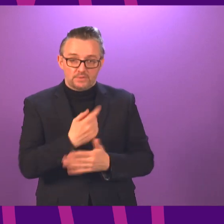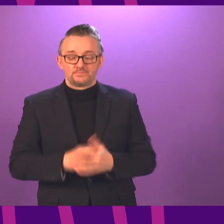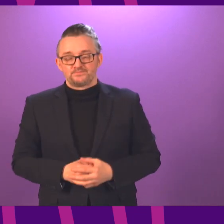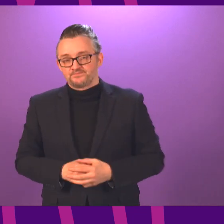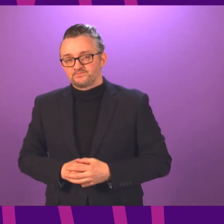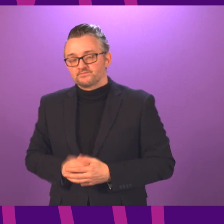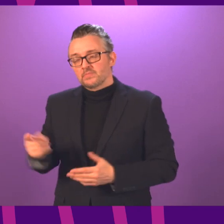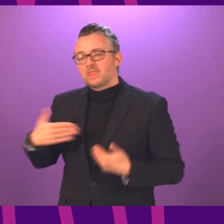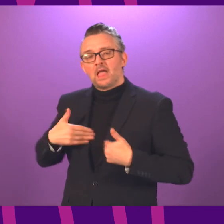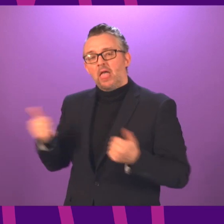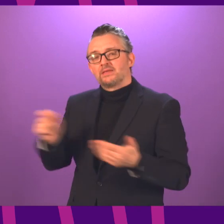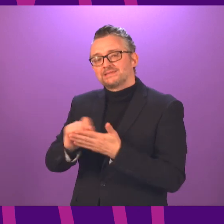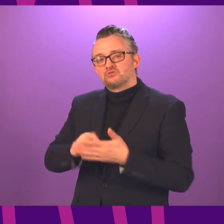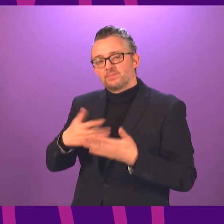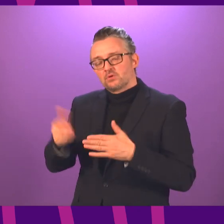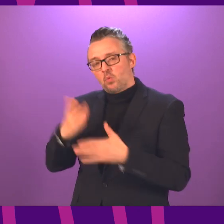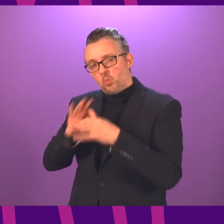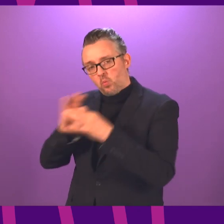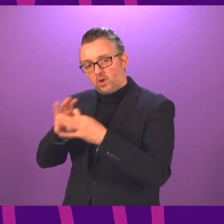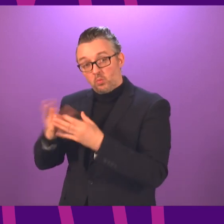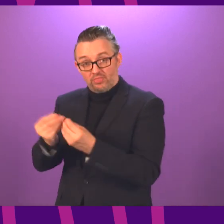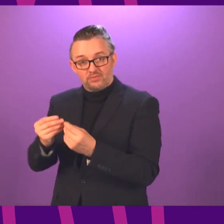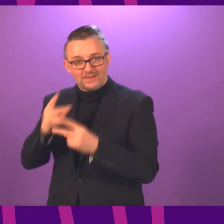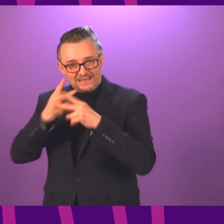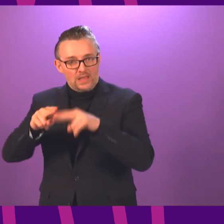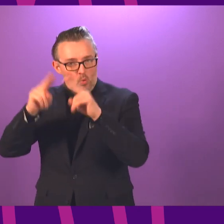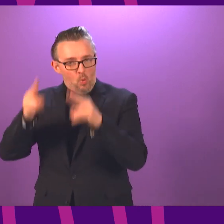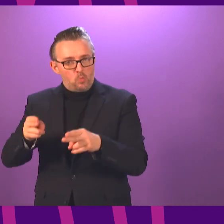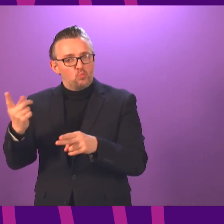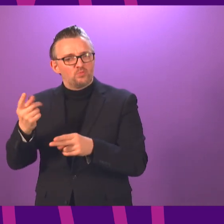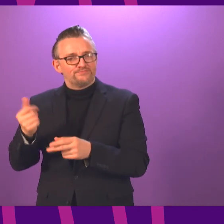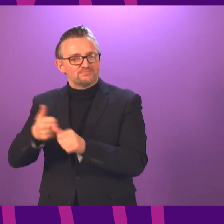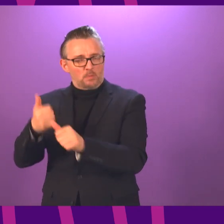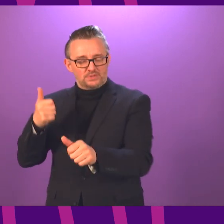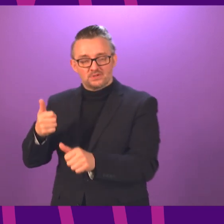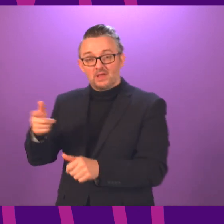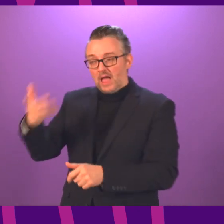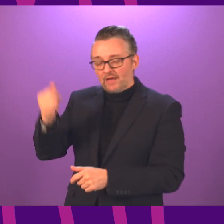with home care providers to make sure that they have the information, guidance and support